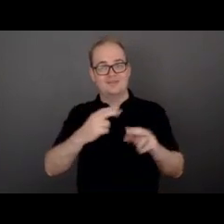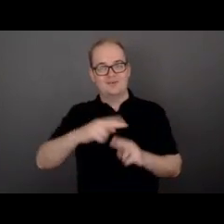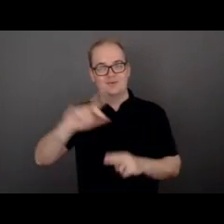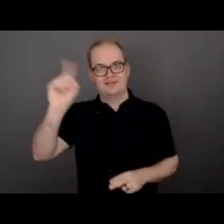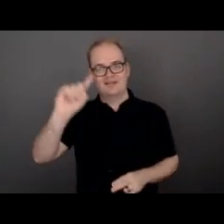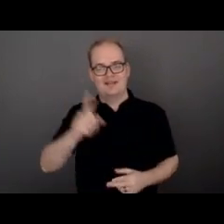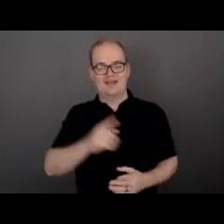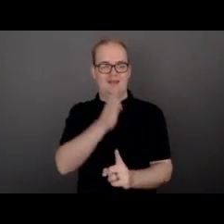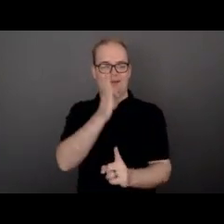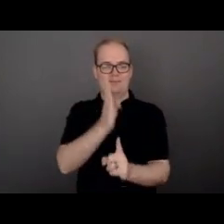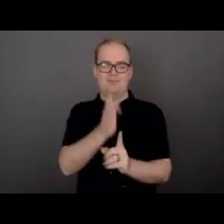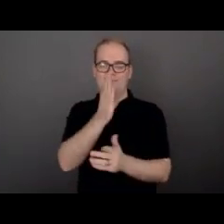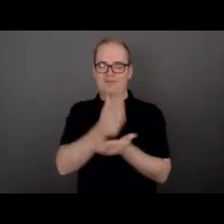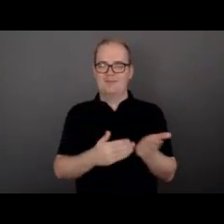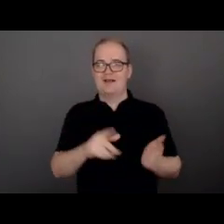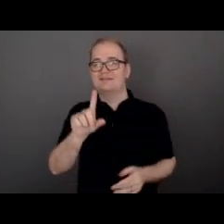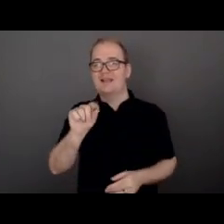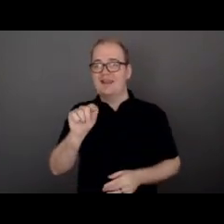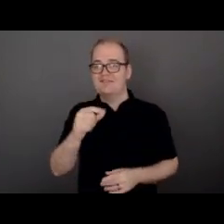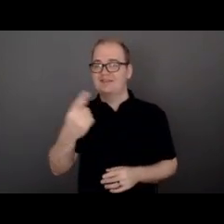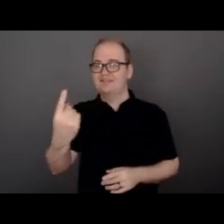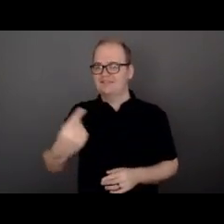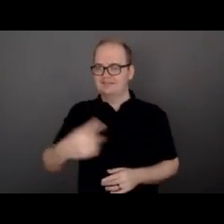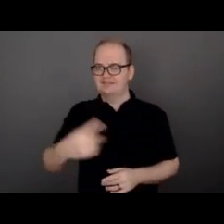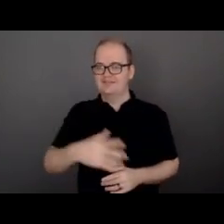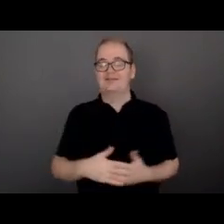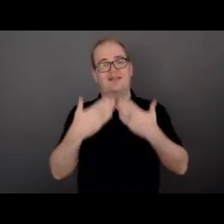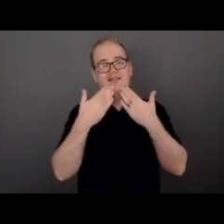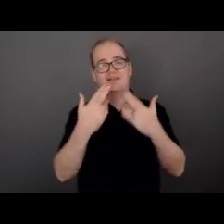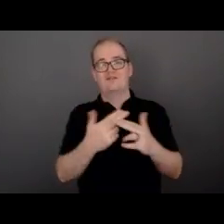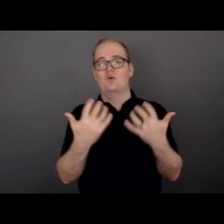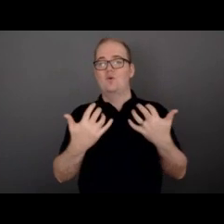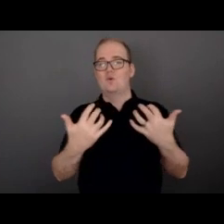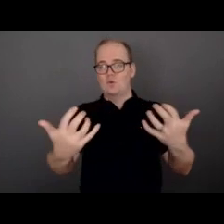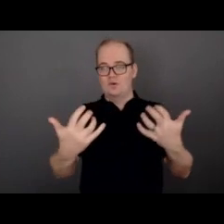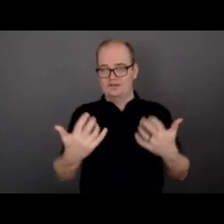Thank you so much to our audience for coming and bringing your welcomed questions with